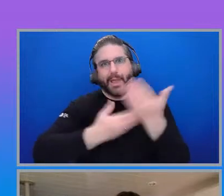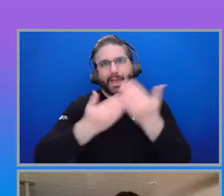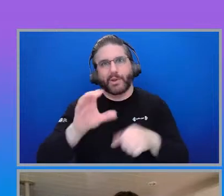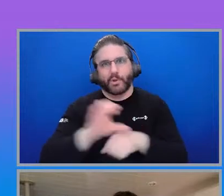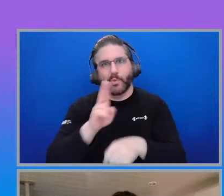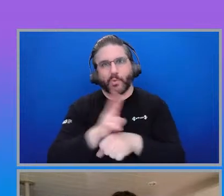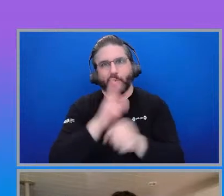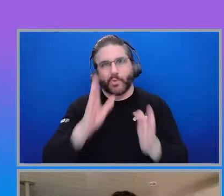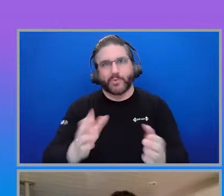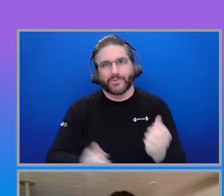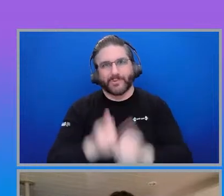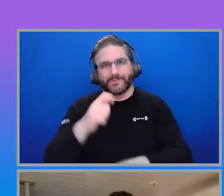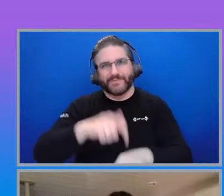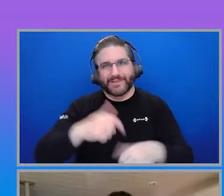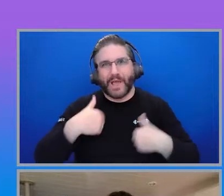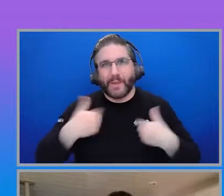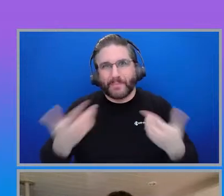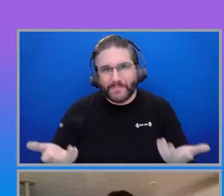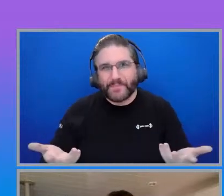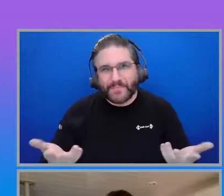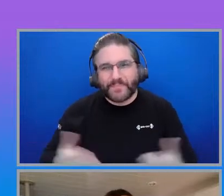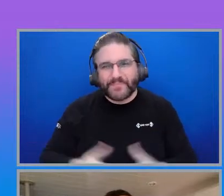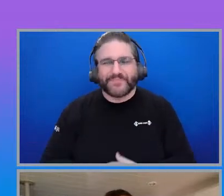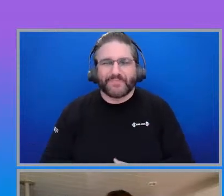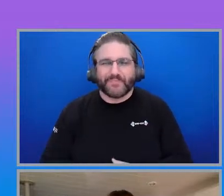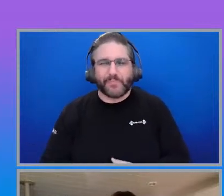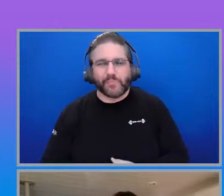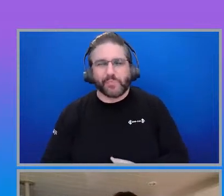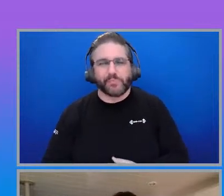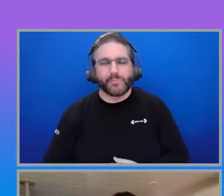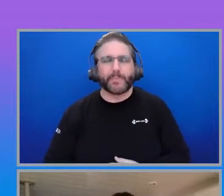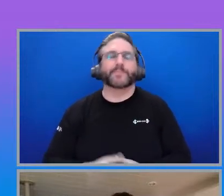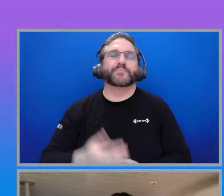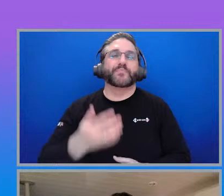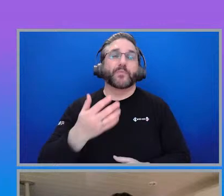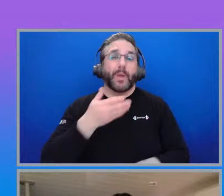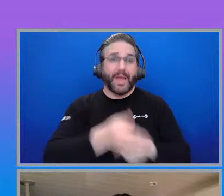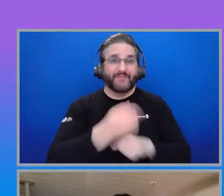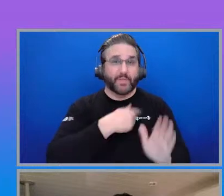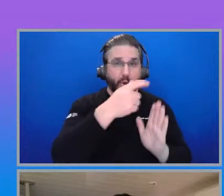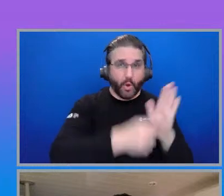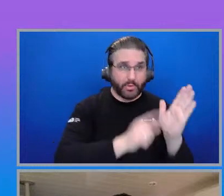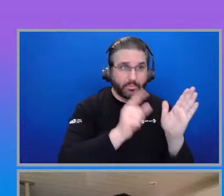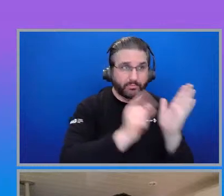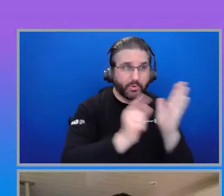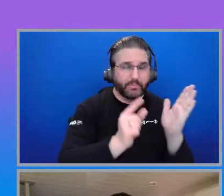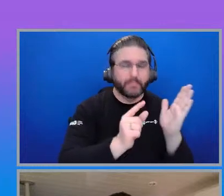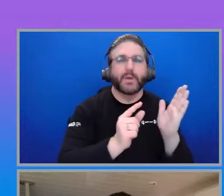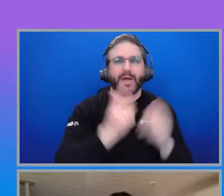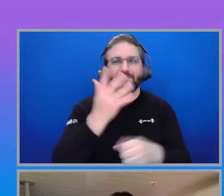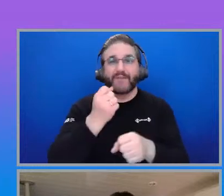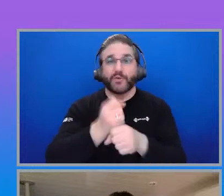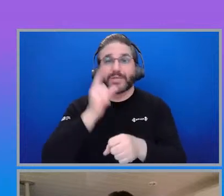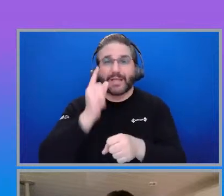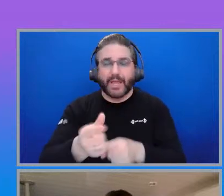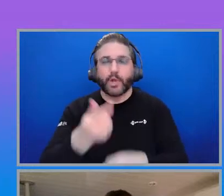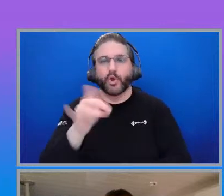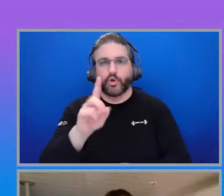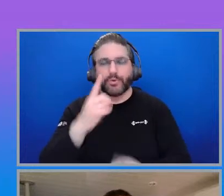of the time. So it actually was five years after that article, that grid finally landed in